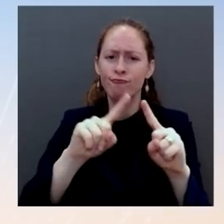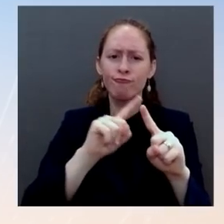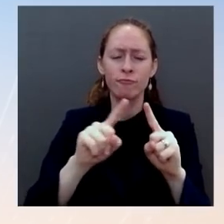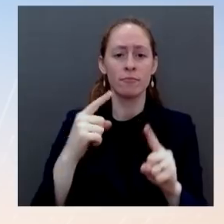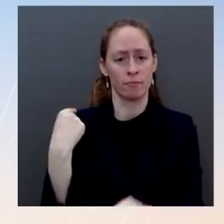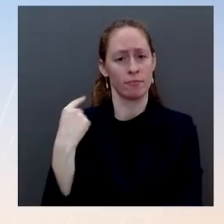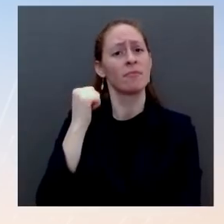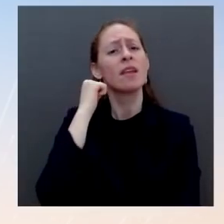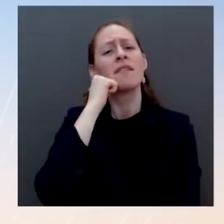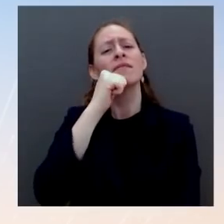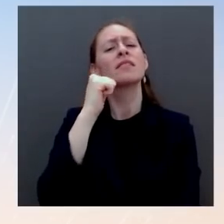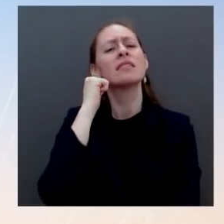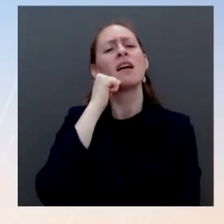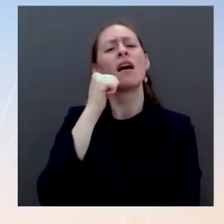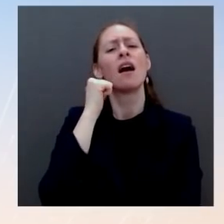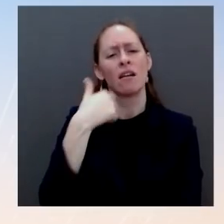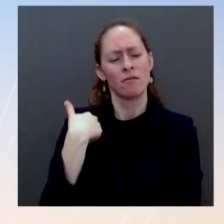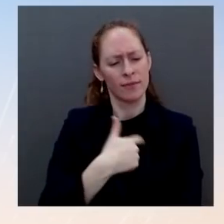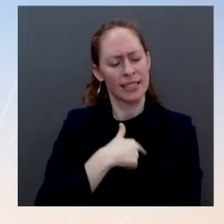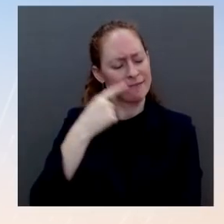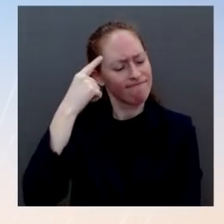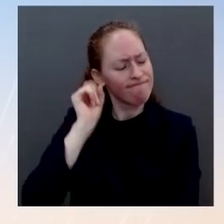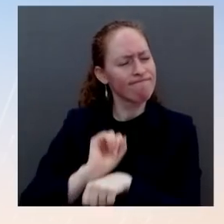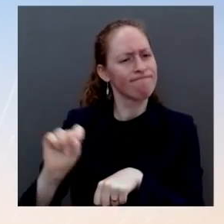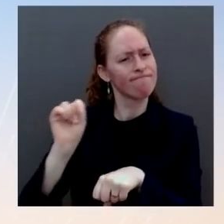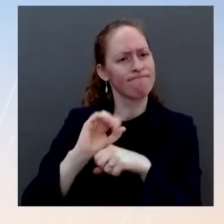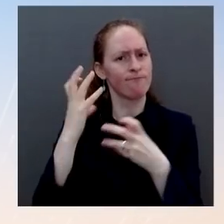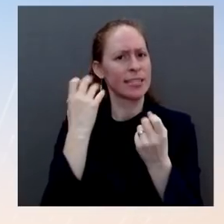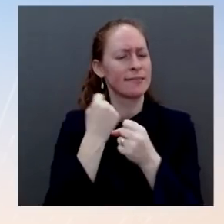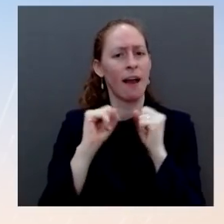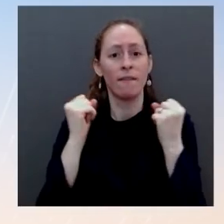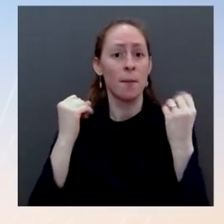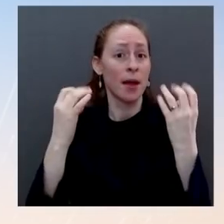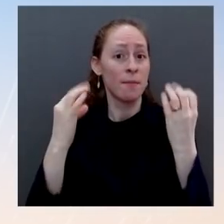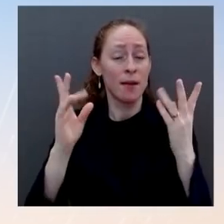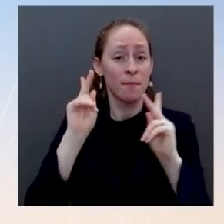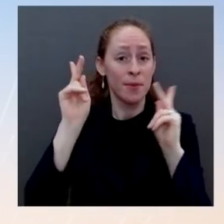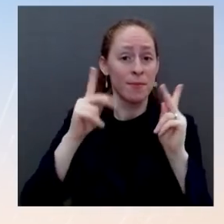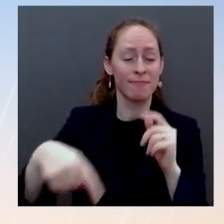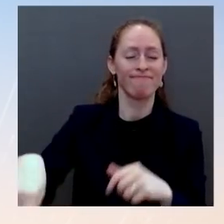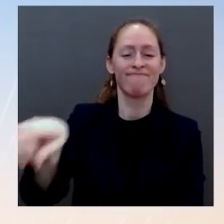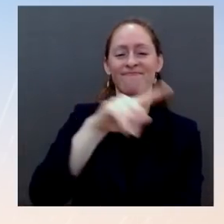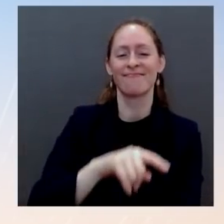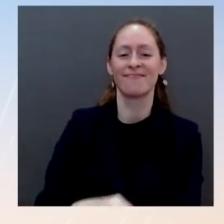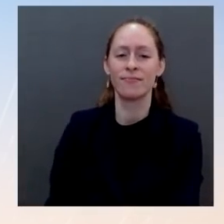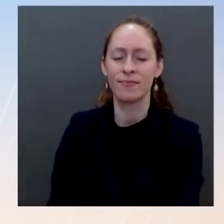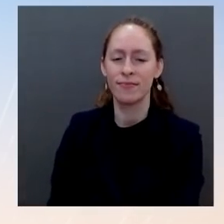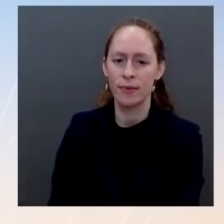The Press: But the experts also wrote that vaccine mandates should be imposed more broadly, including for schoolchildren.